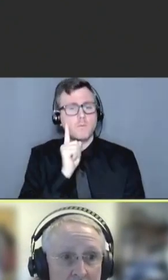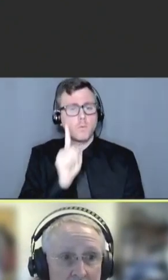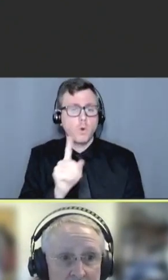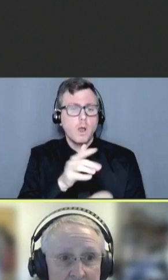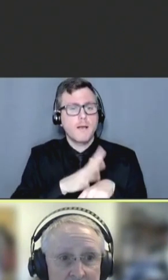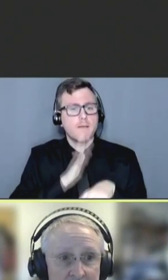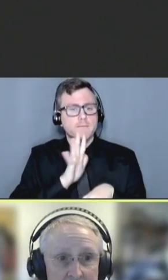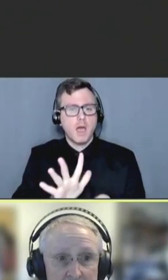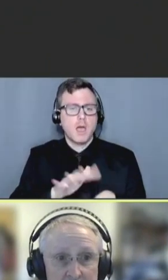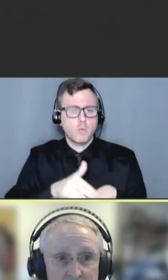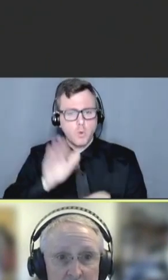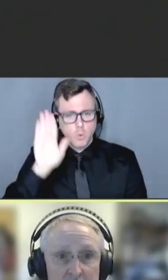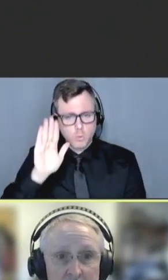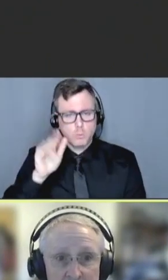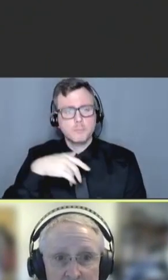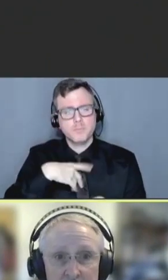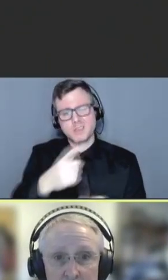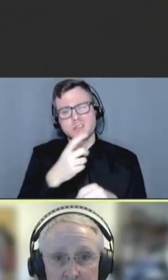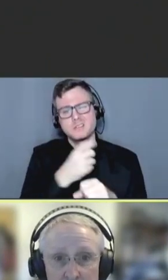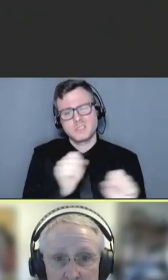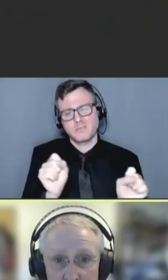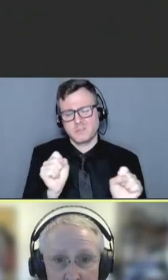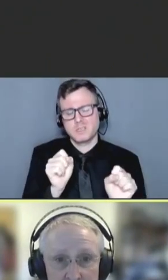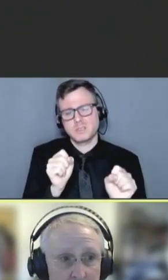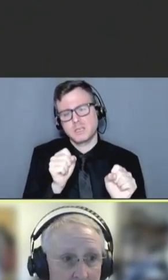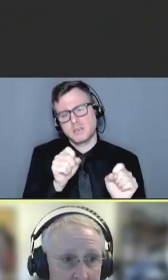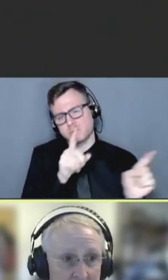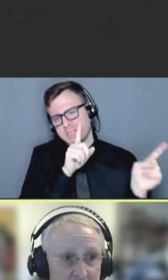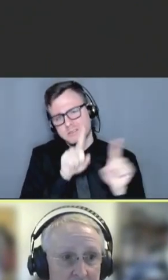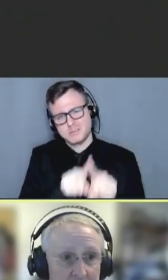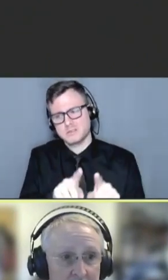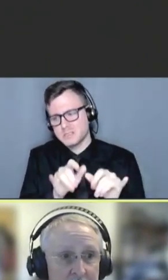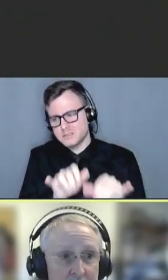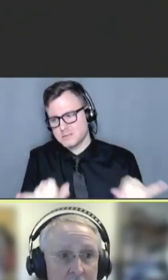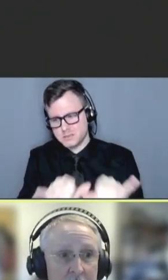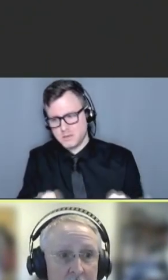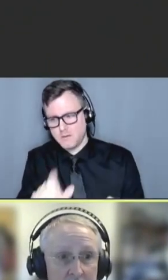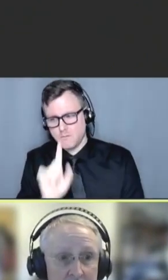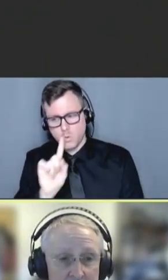the safety findings are generally consistent with those observed for primary series. The